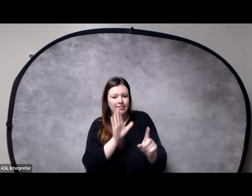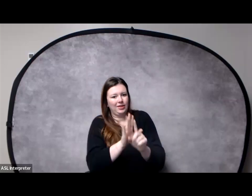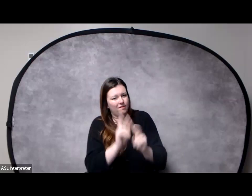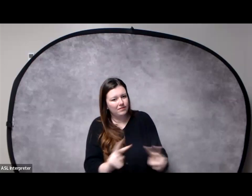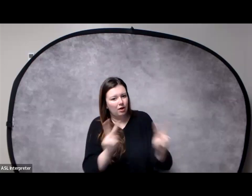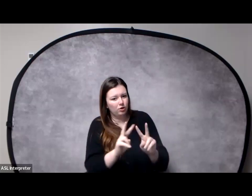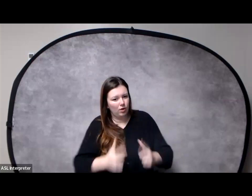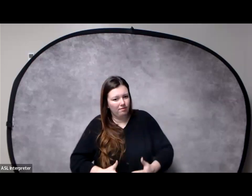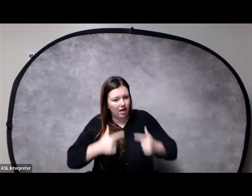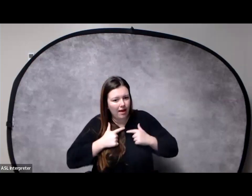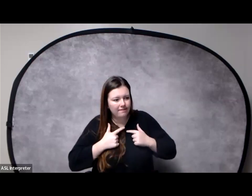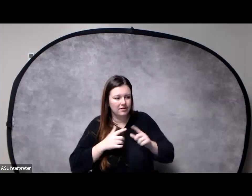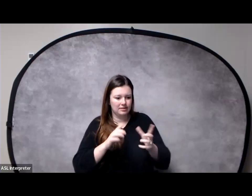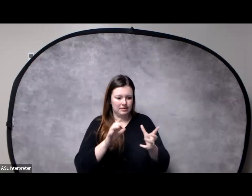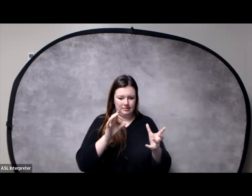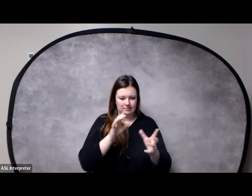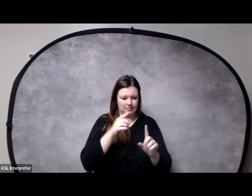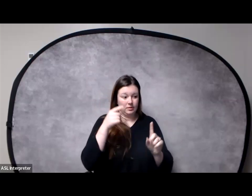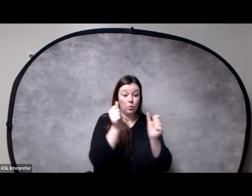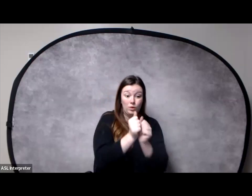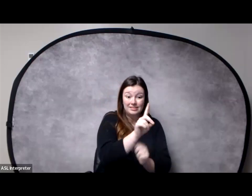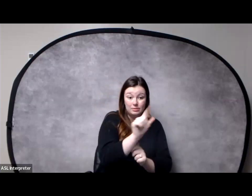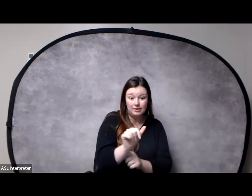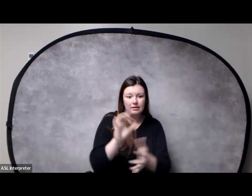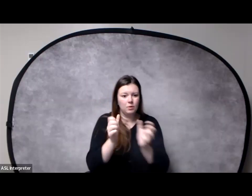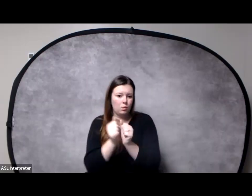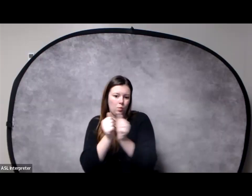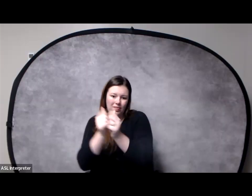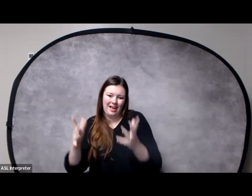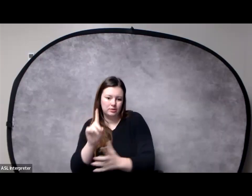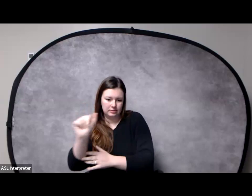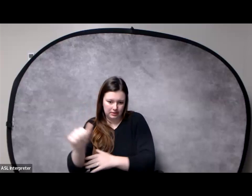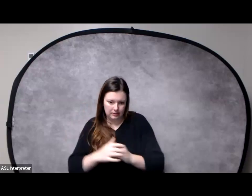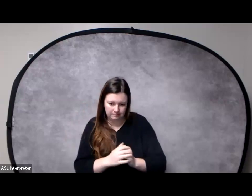And what we're proposing to prohibit is when recipients of federal financial assistance